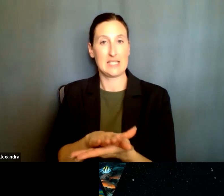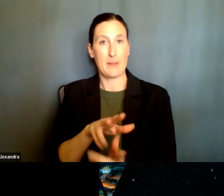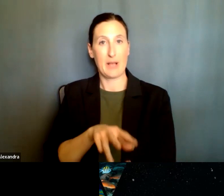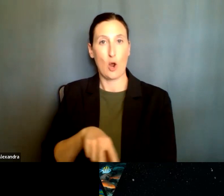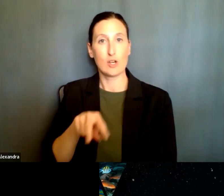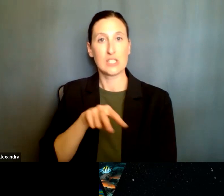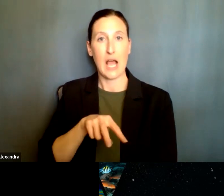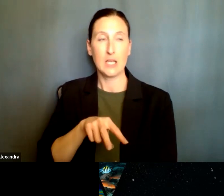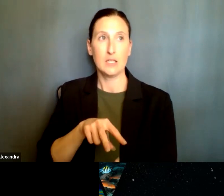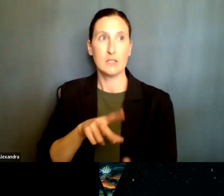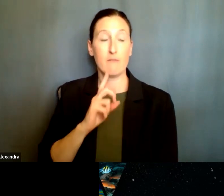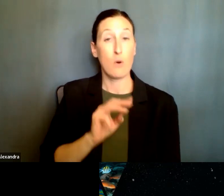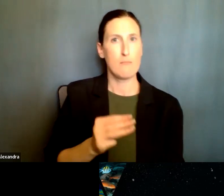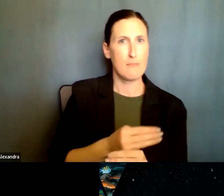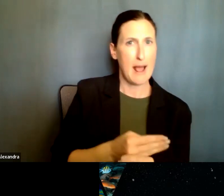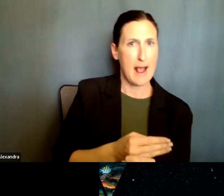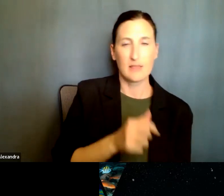for math, it would not be normal.